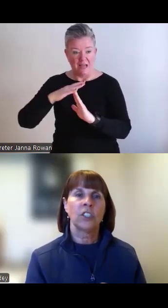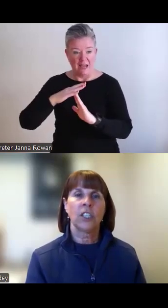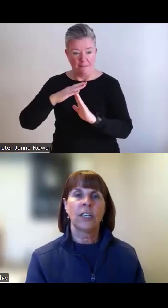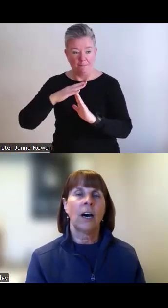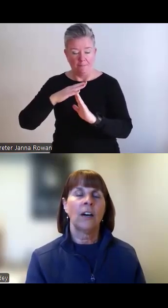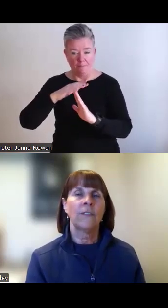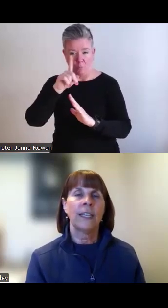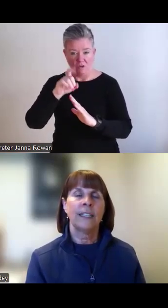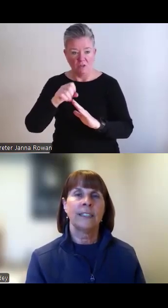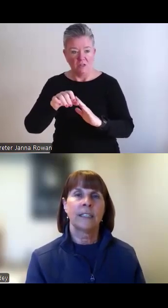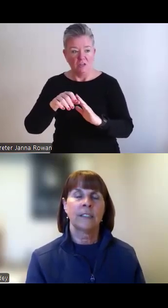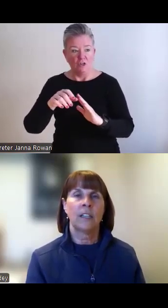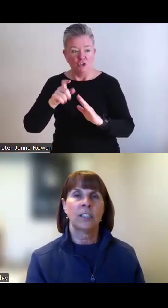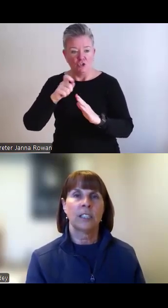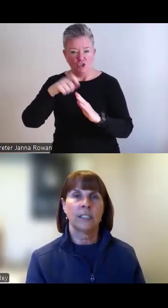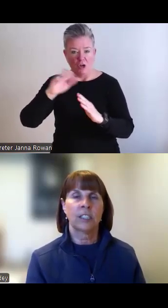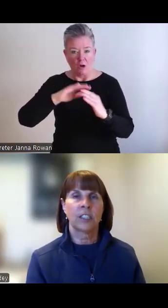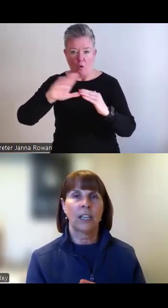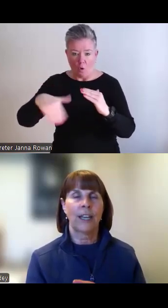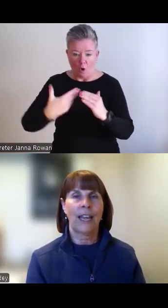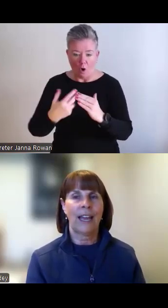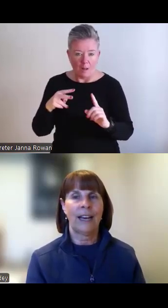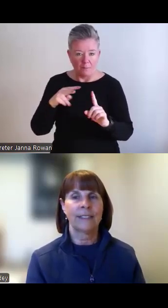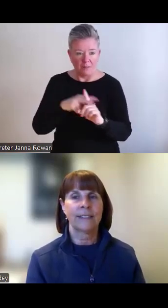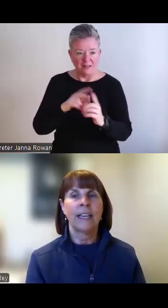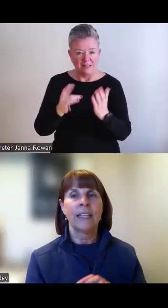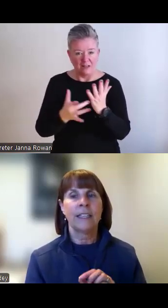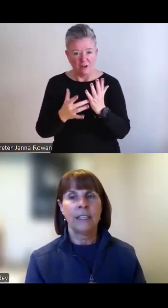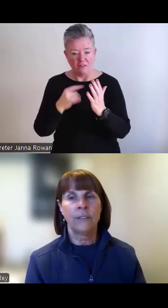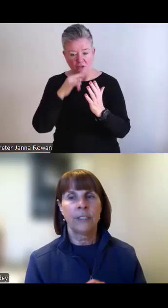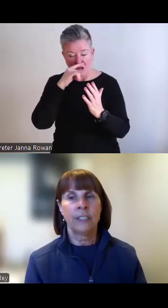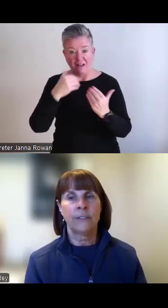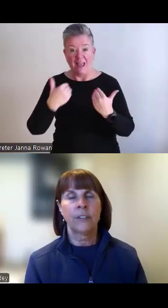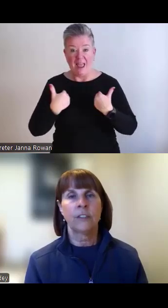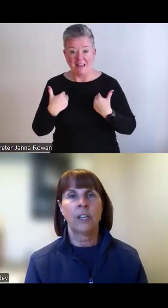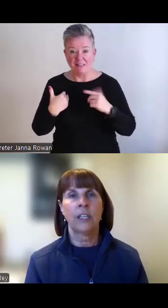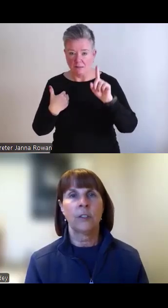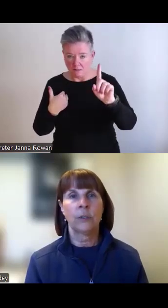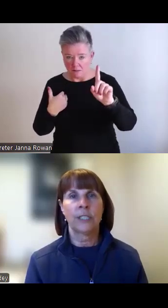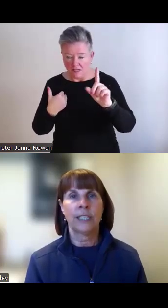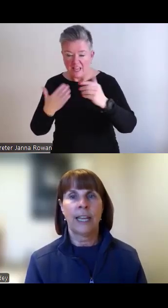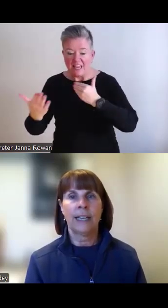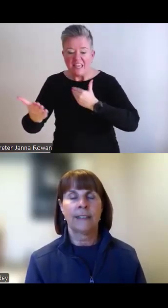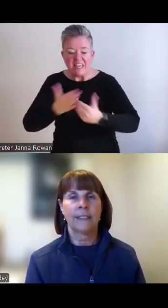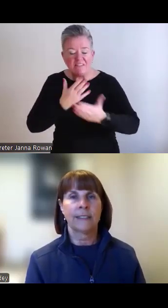you should check off any technology that the child has, even if they're not using it at